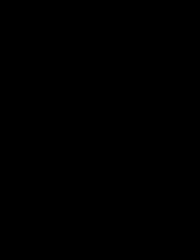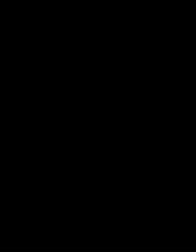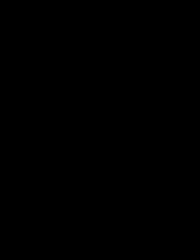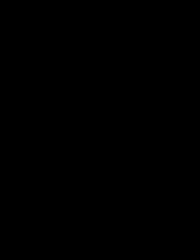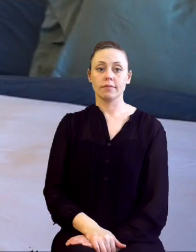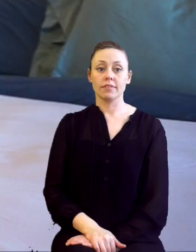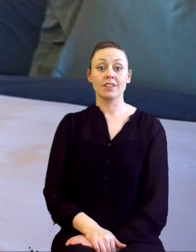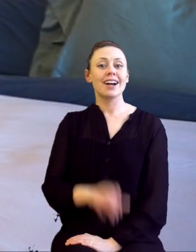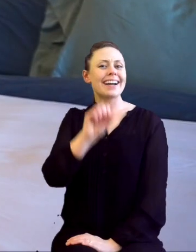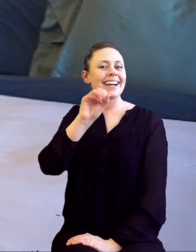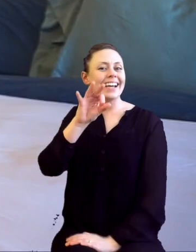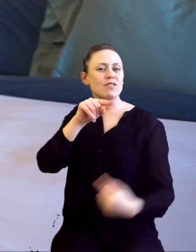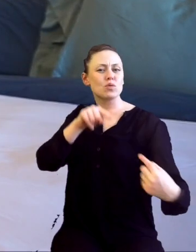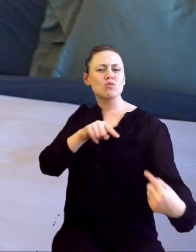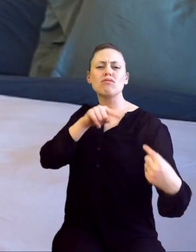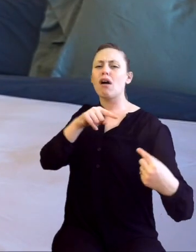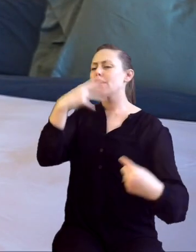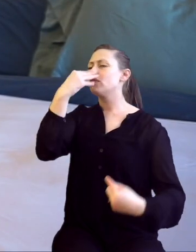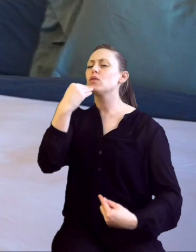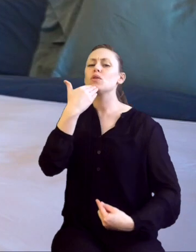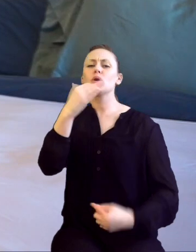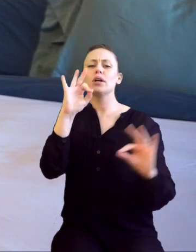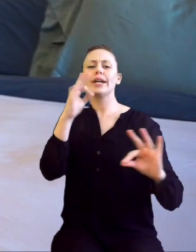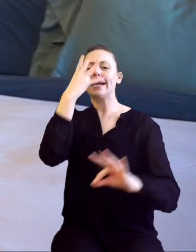If you struggle to get a good night's sleep, you'll appreciate this bed is